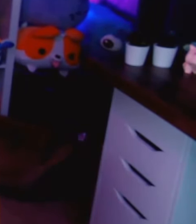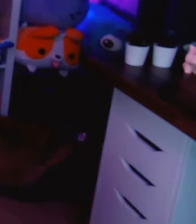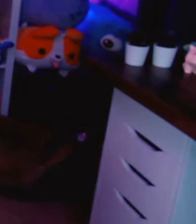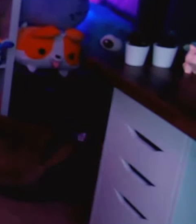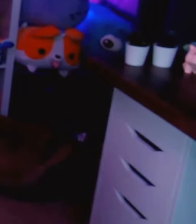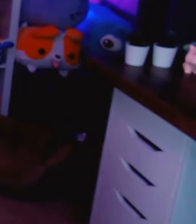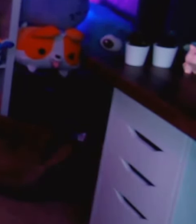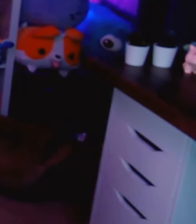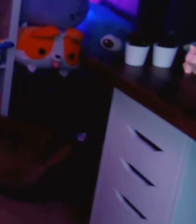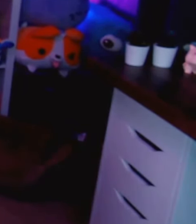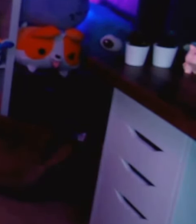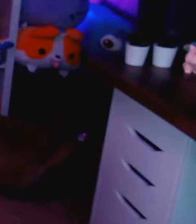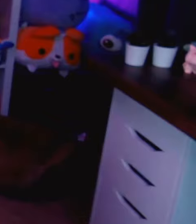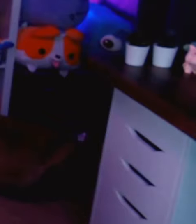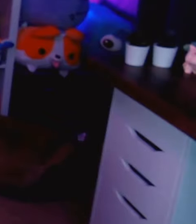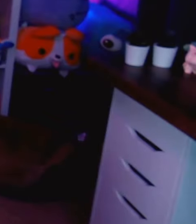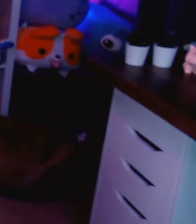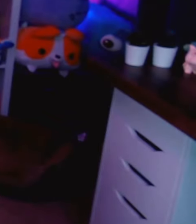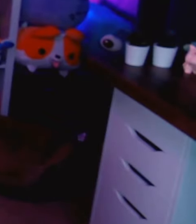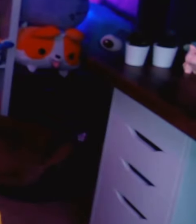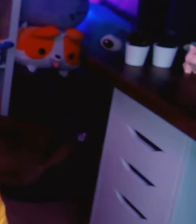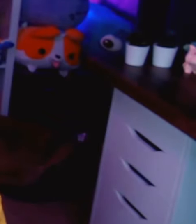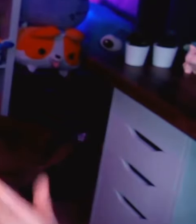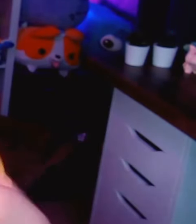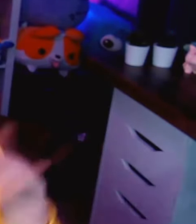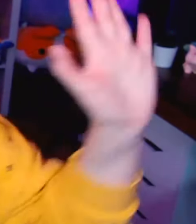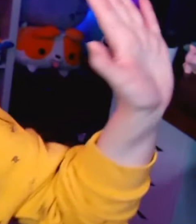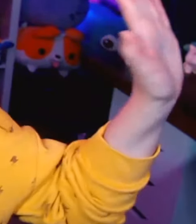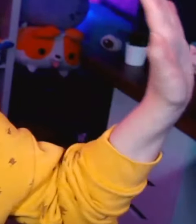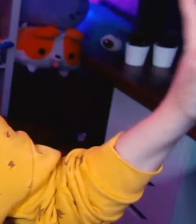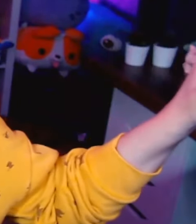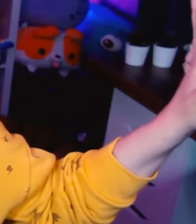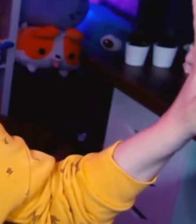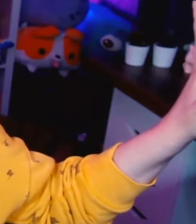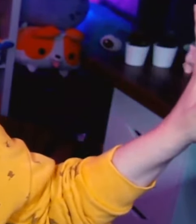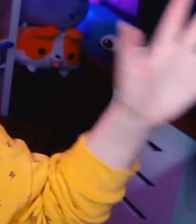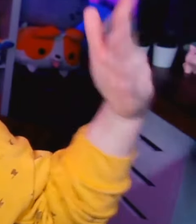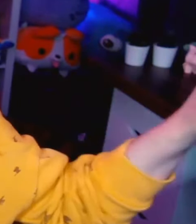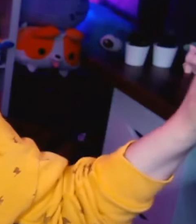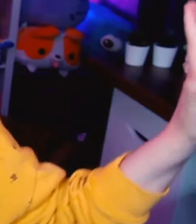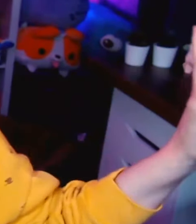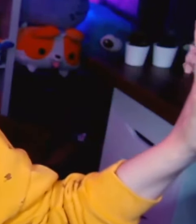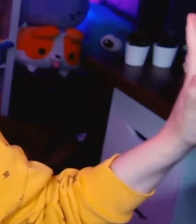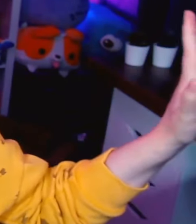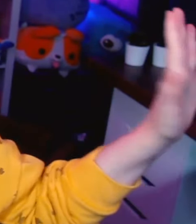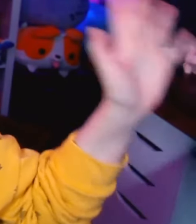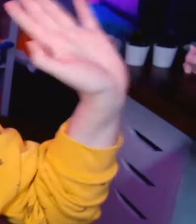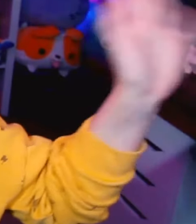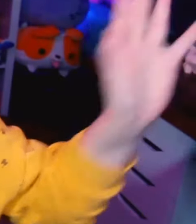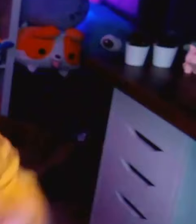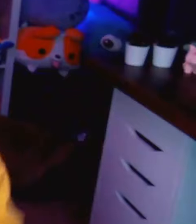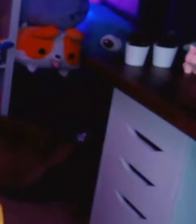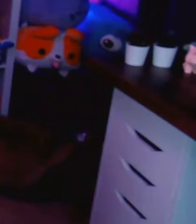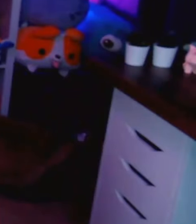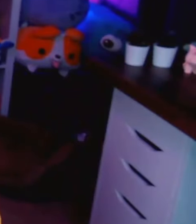MY INNATE ABILITY TO BREAK THE GAME. RANDOMLY FOR NO REASON WHATSOEVER. IT JUST HAPPENS COMPLETELY OUT